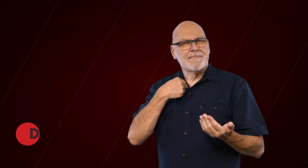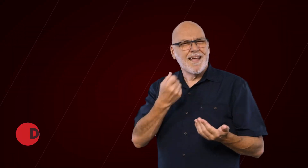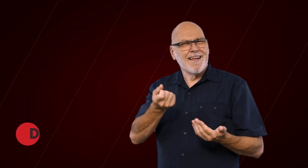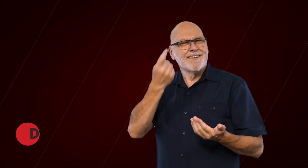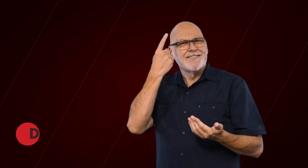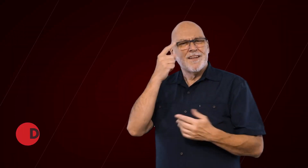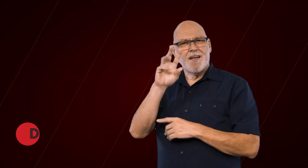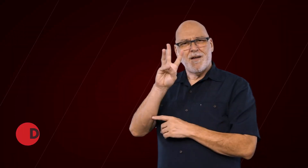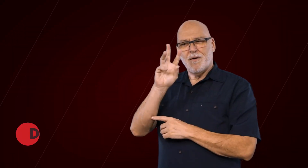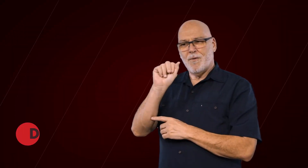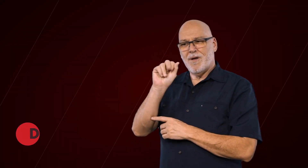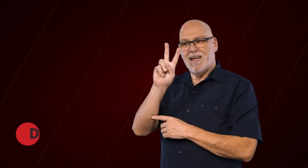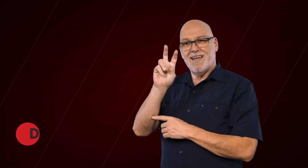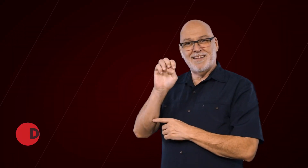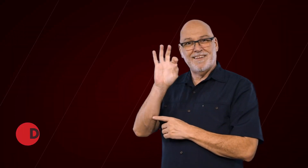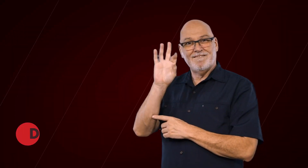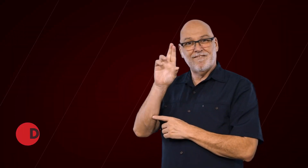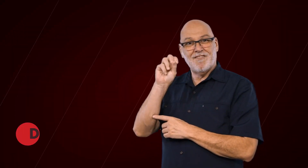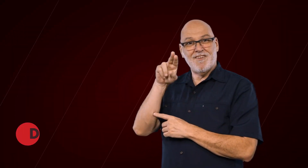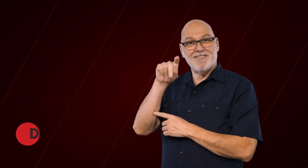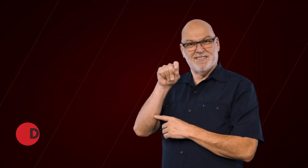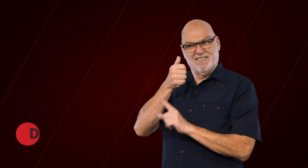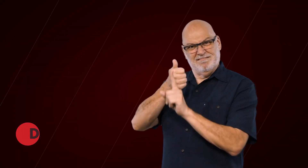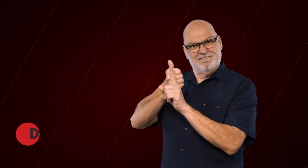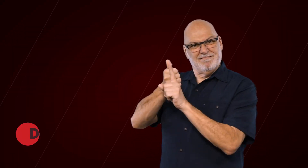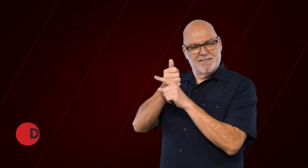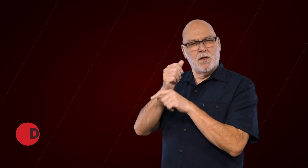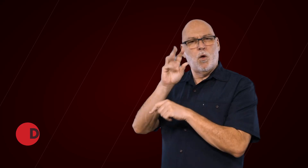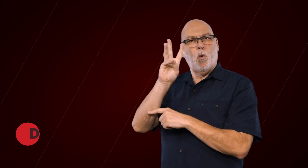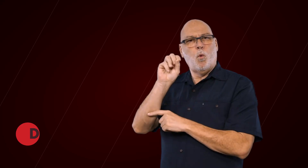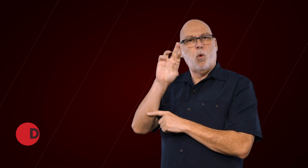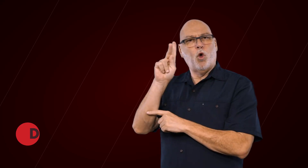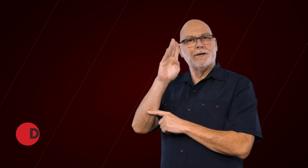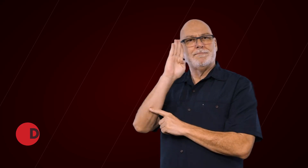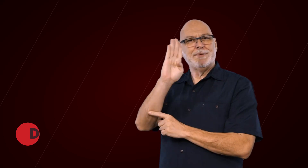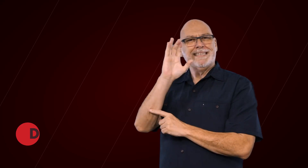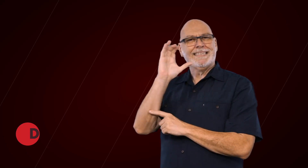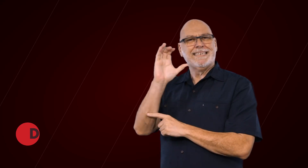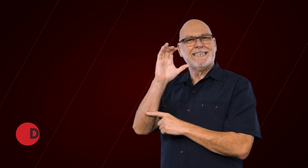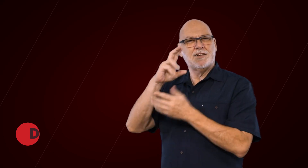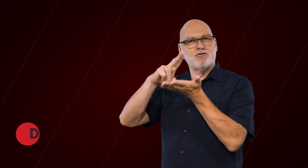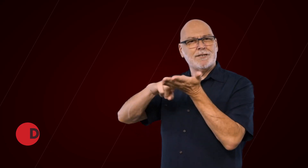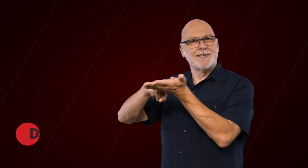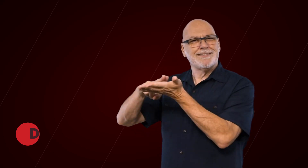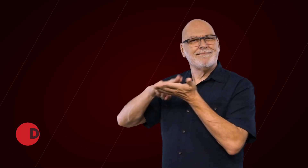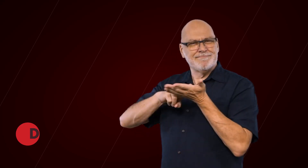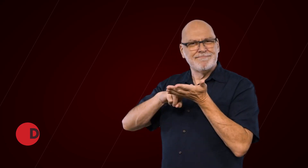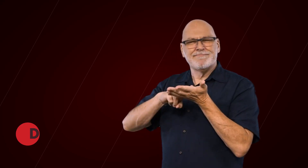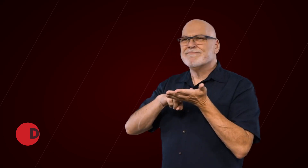[Anselmo]: I understand that Wavefront is a WorkBC contractor.